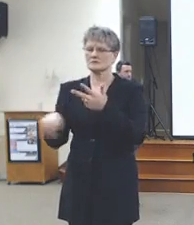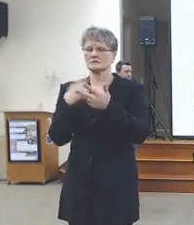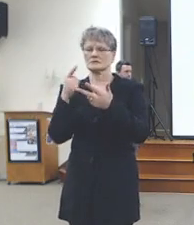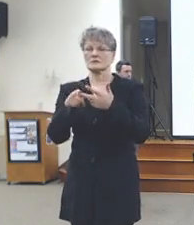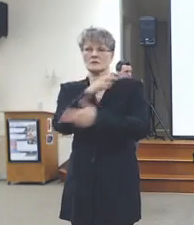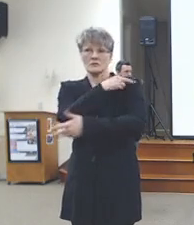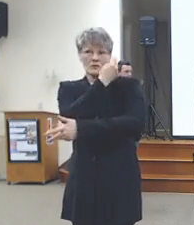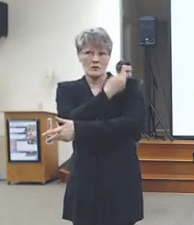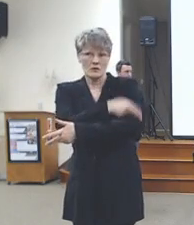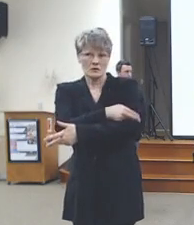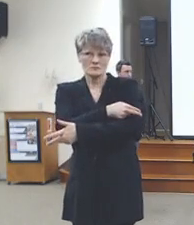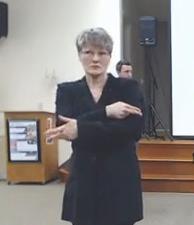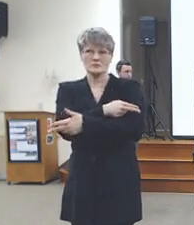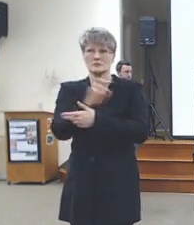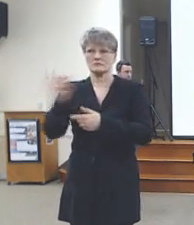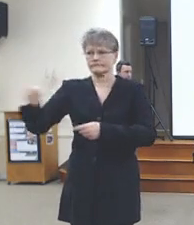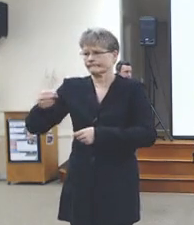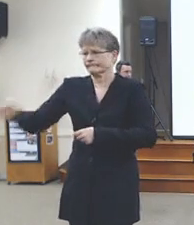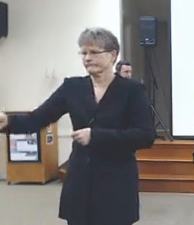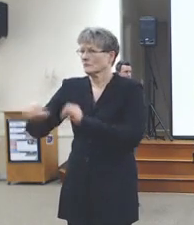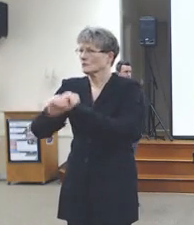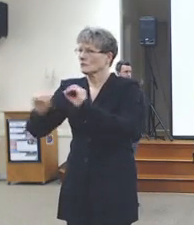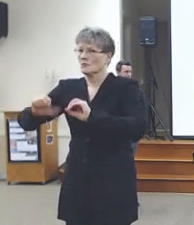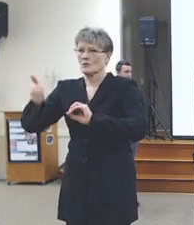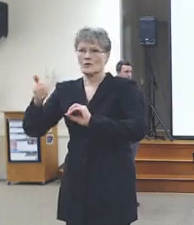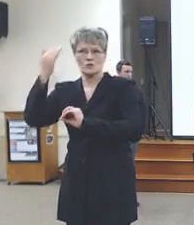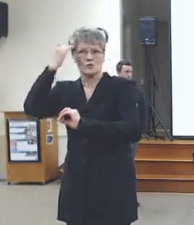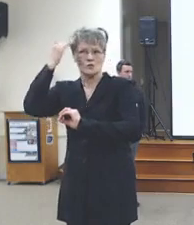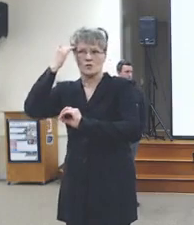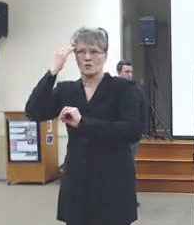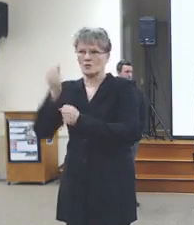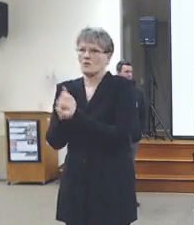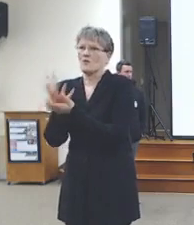other known causes, employment as a health care worker with symptoms with no